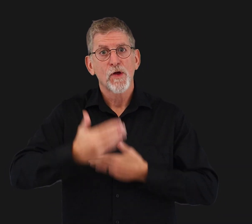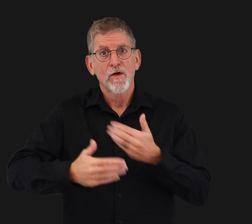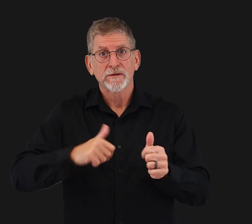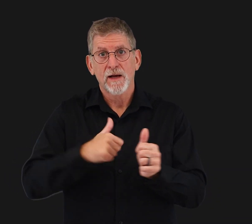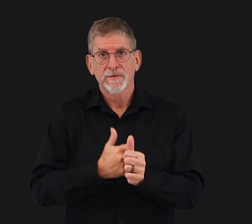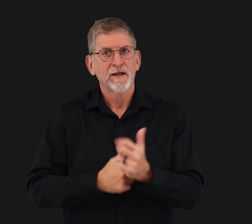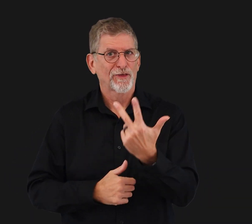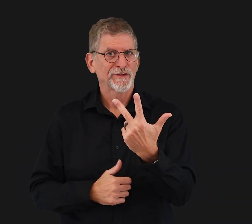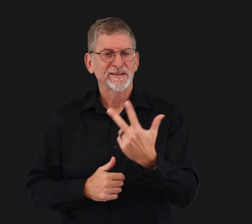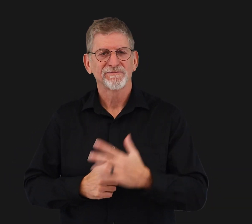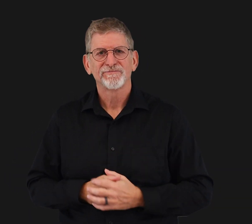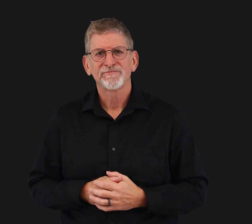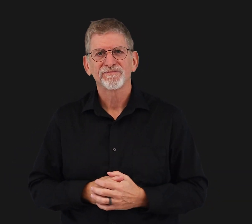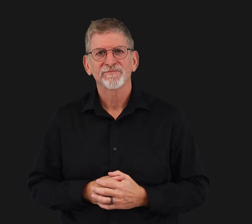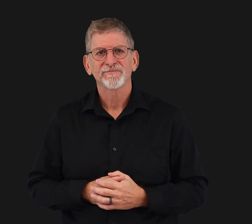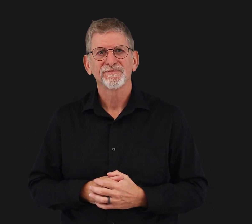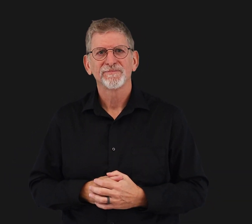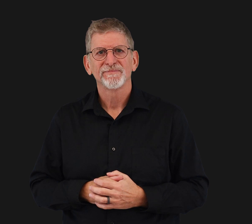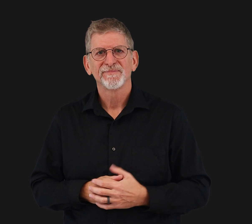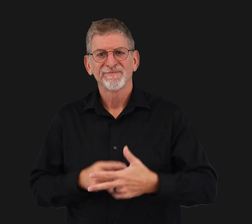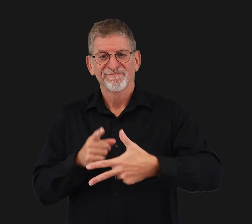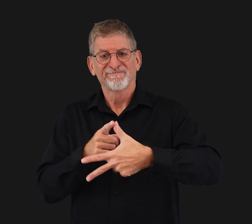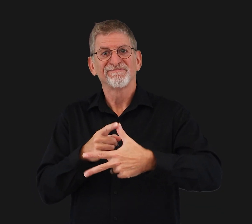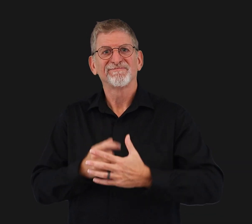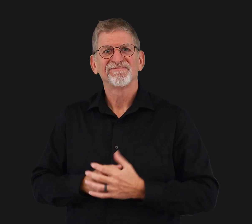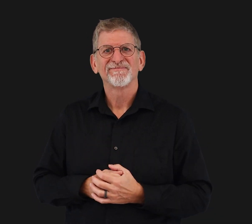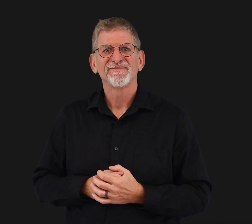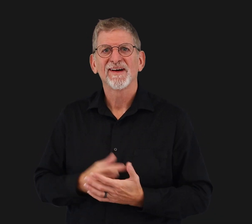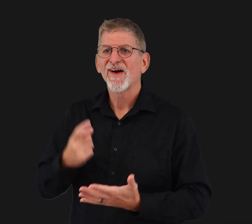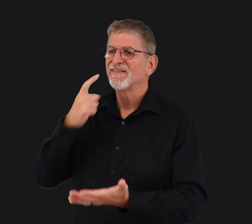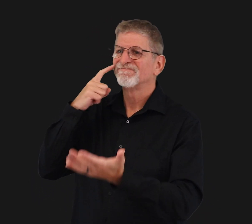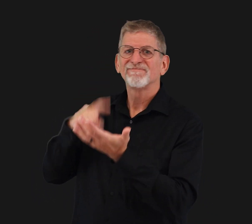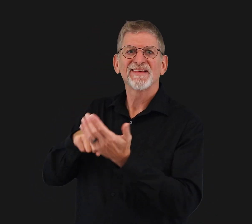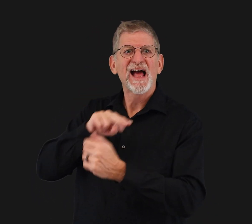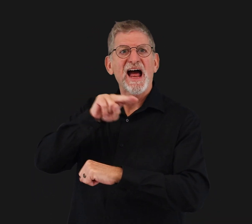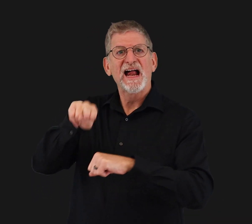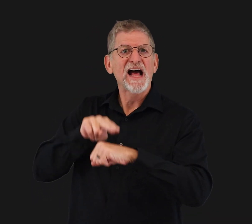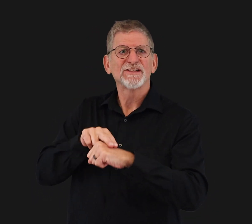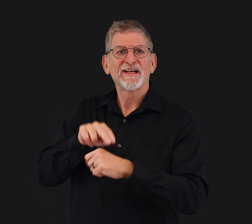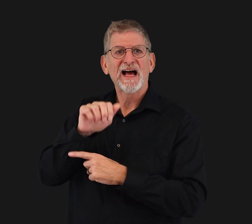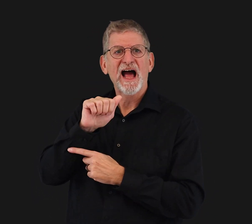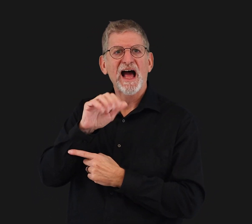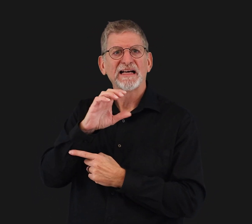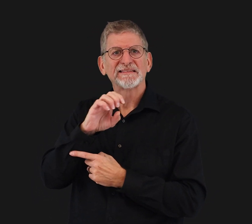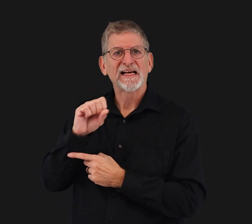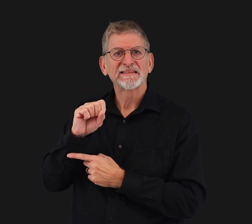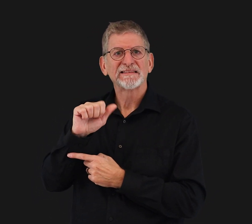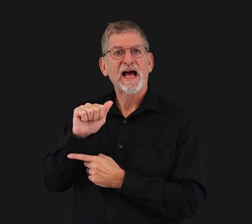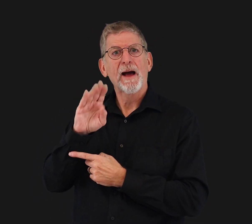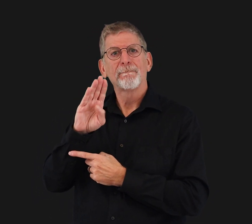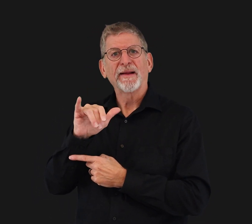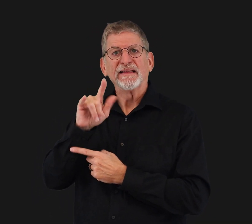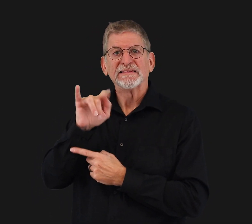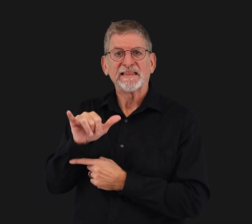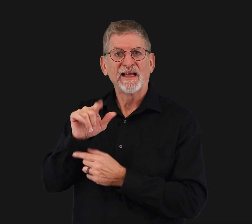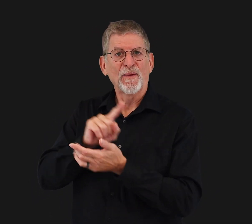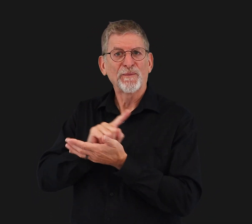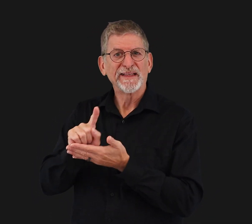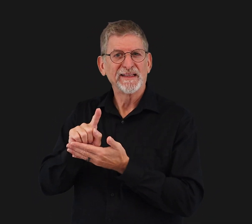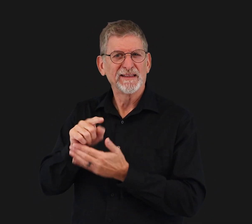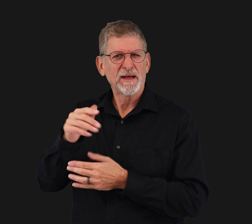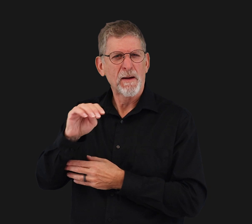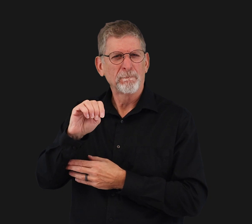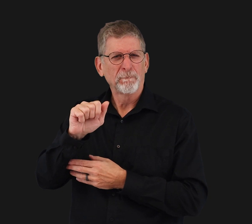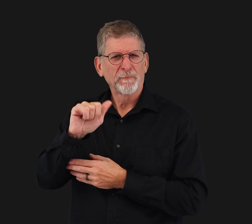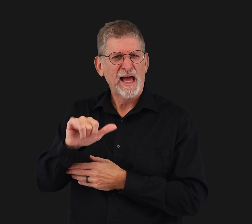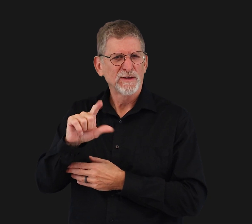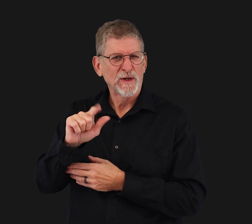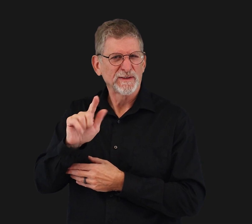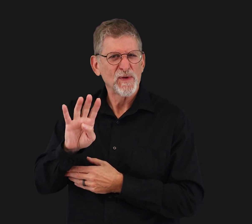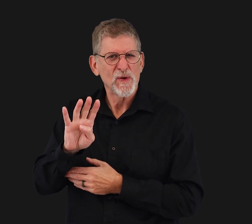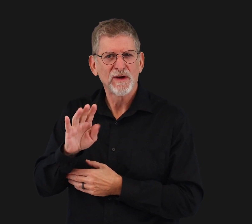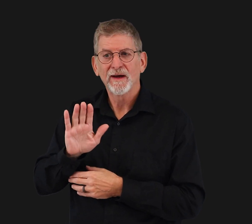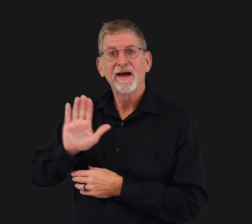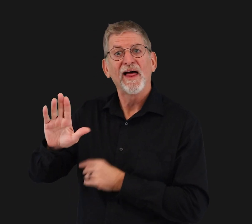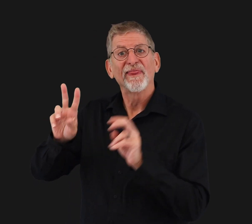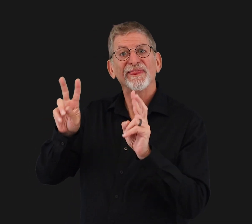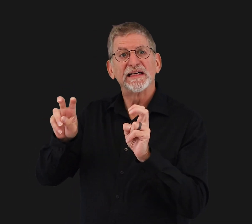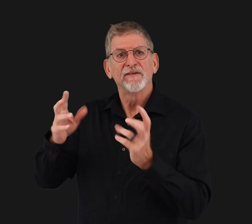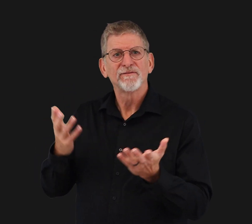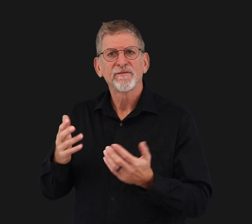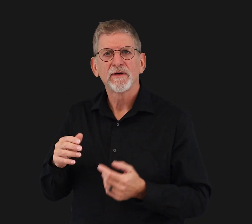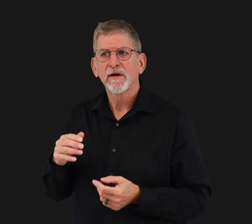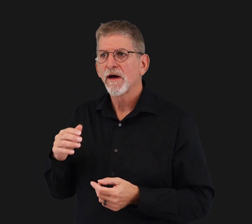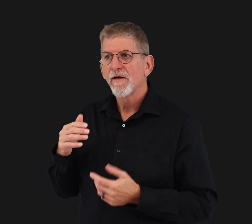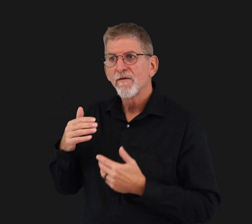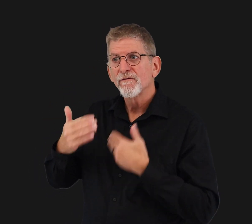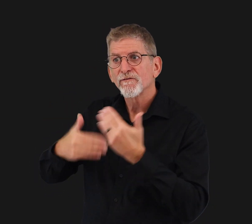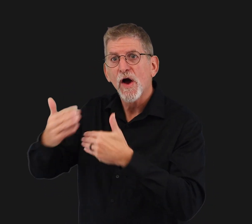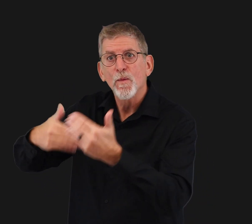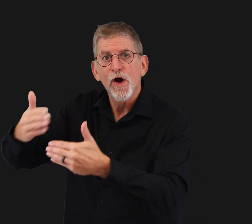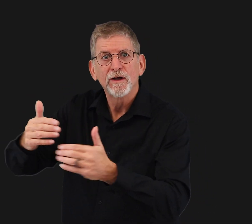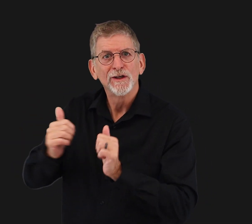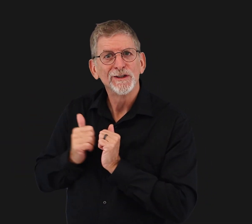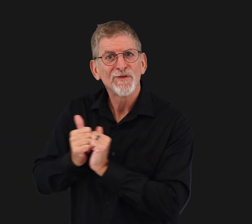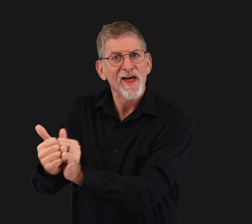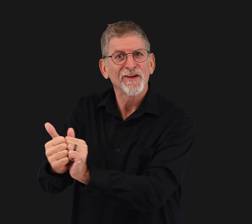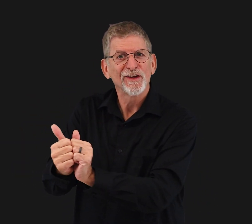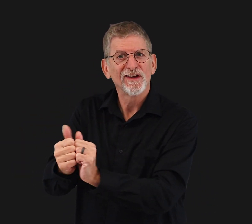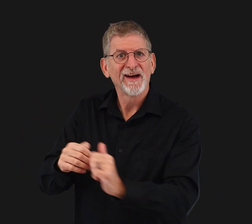• To mark National AccessAbility Week in May 2024 and its theme, Forward Together: